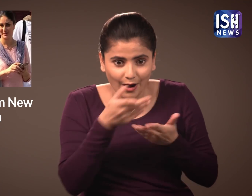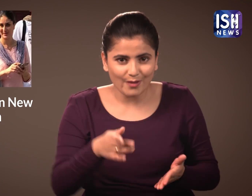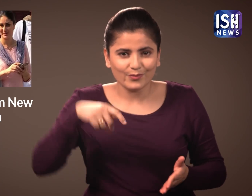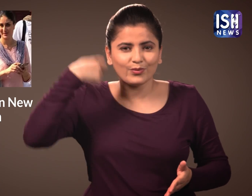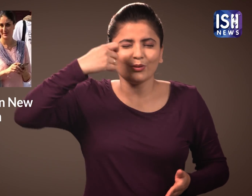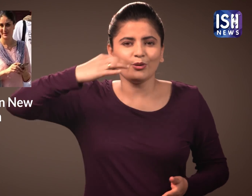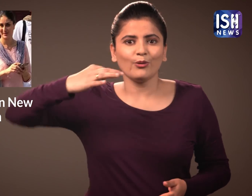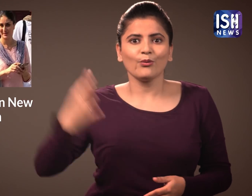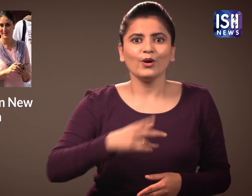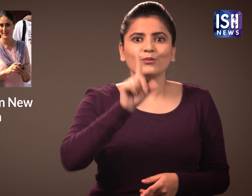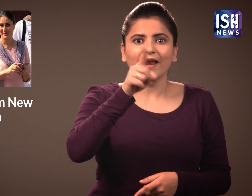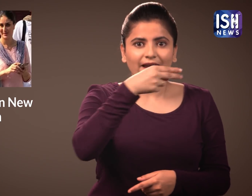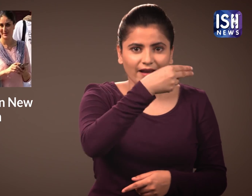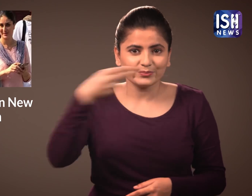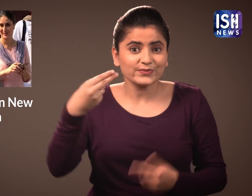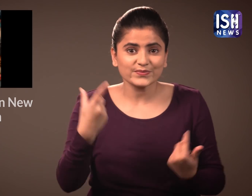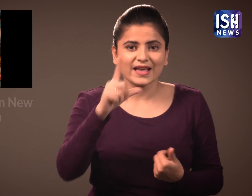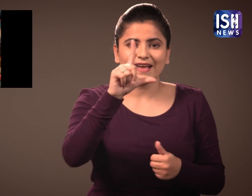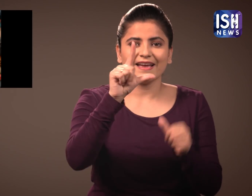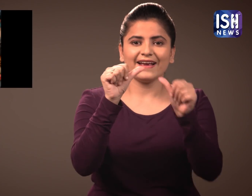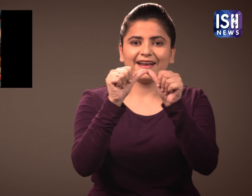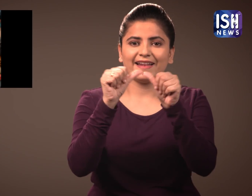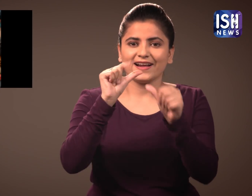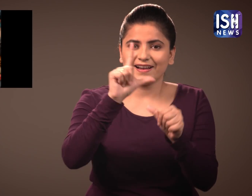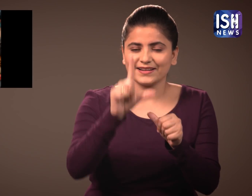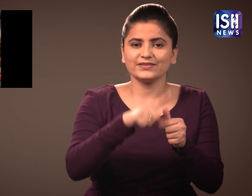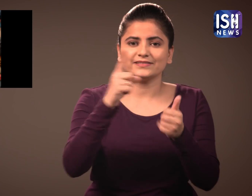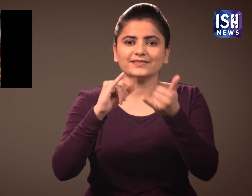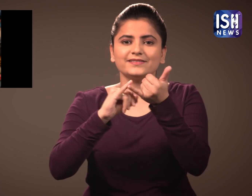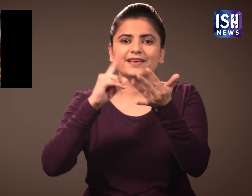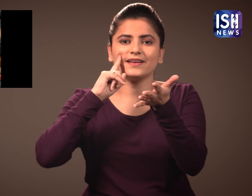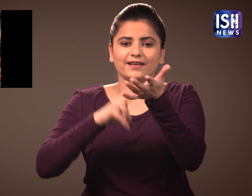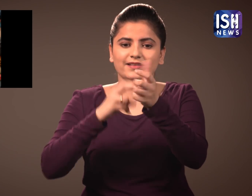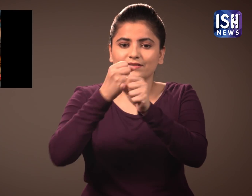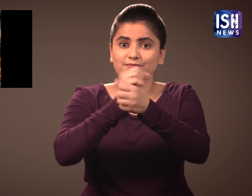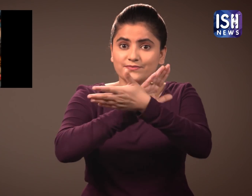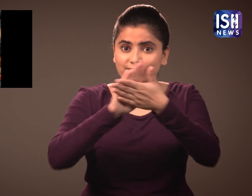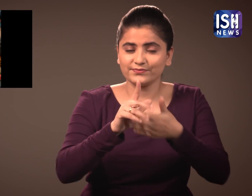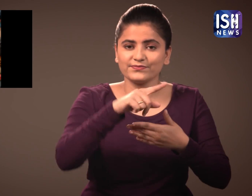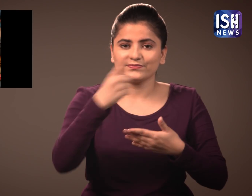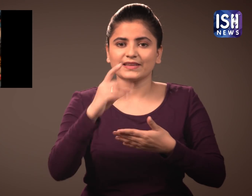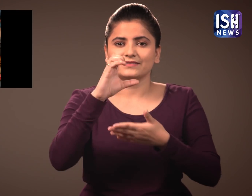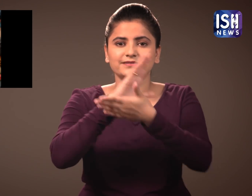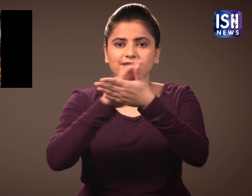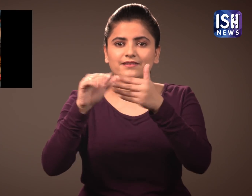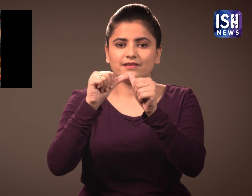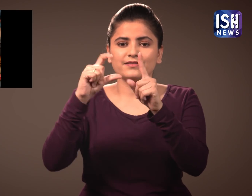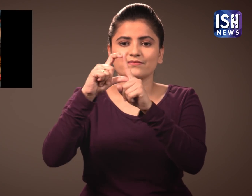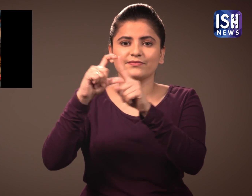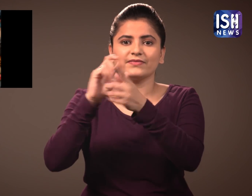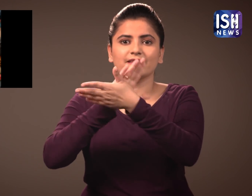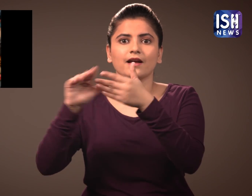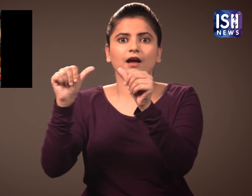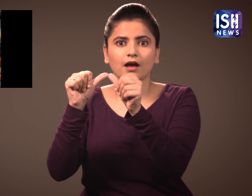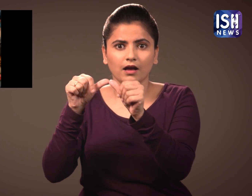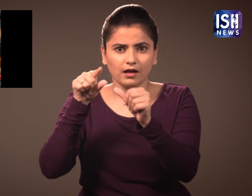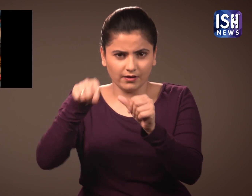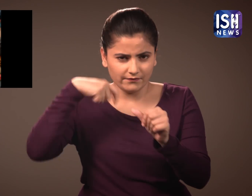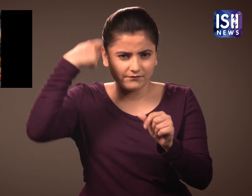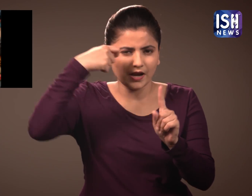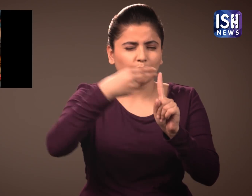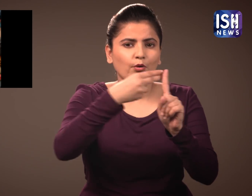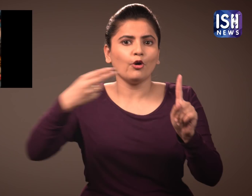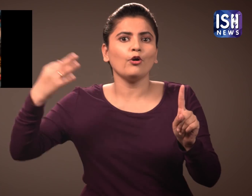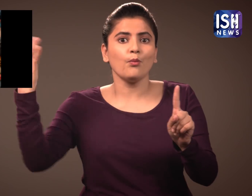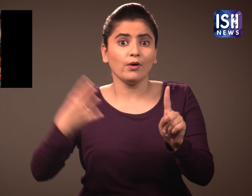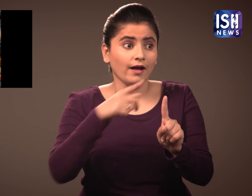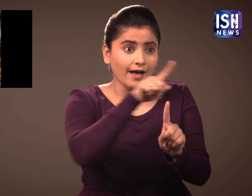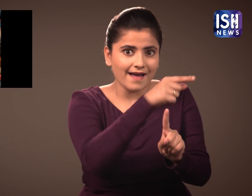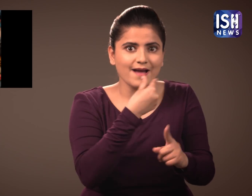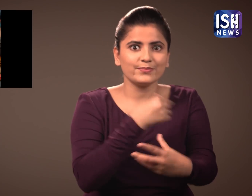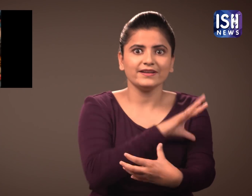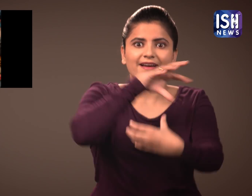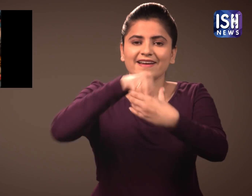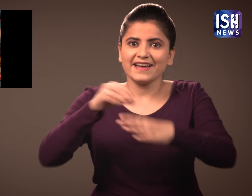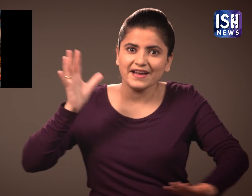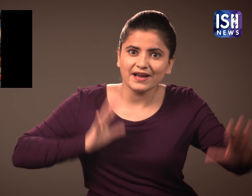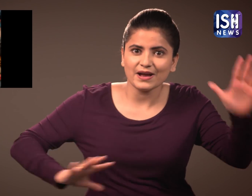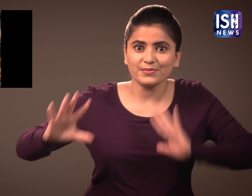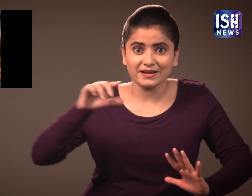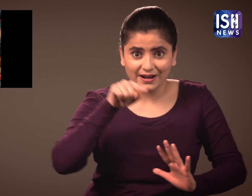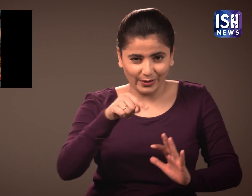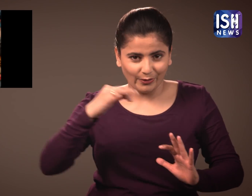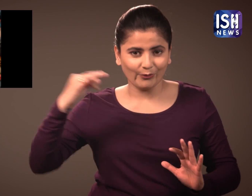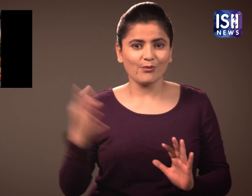Now Amir is acting in a new movie called Laal Singh Chaddha.